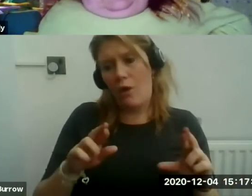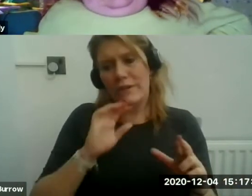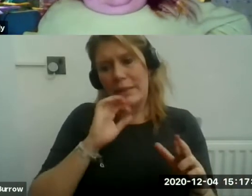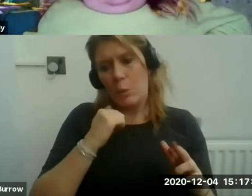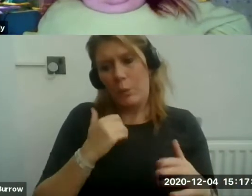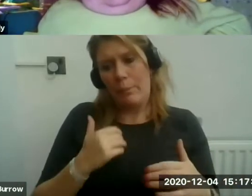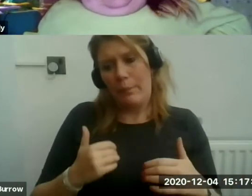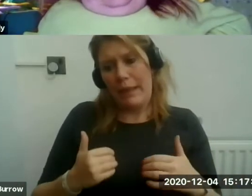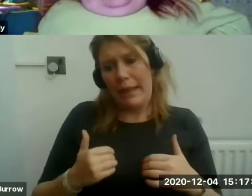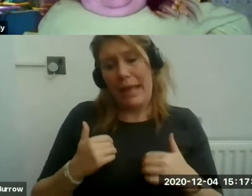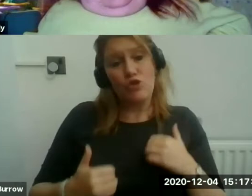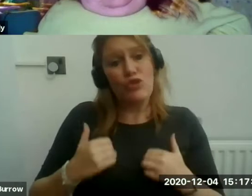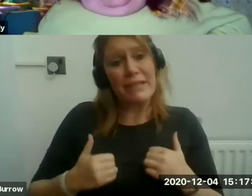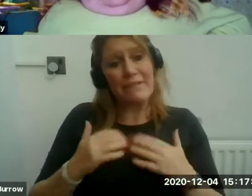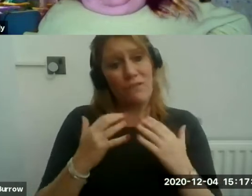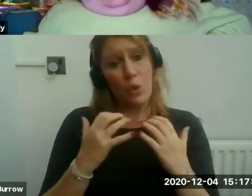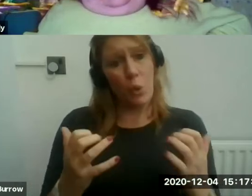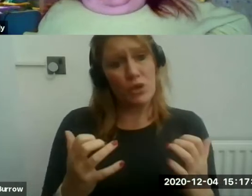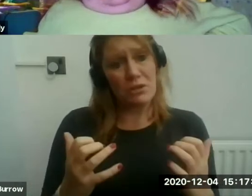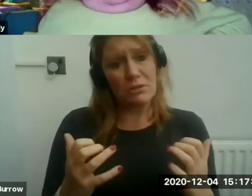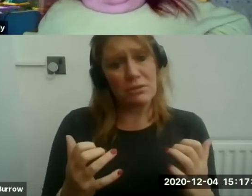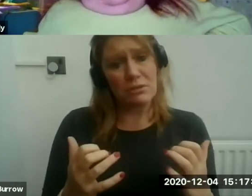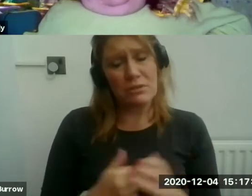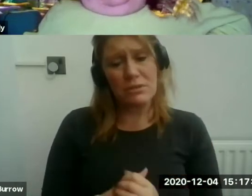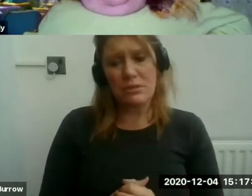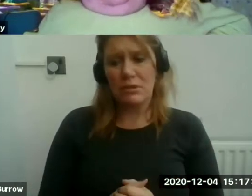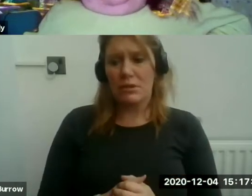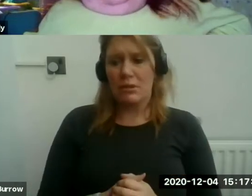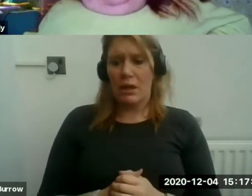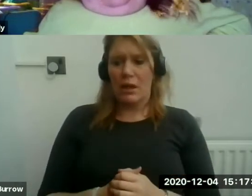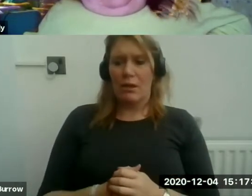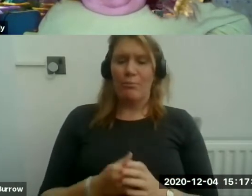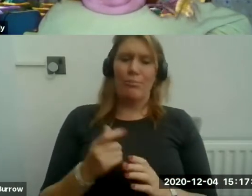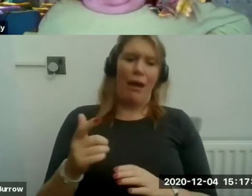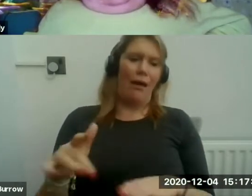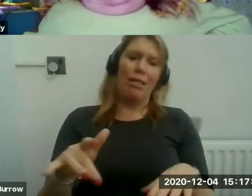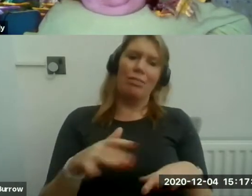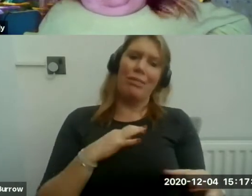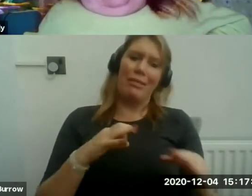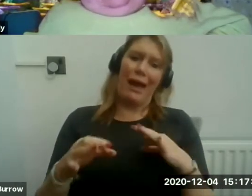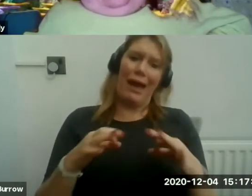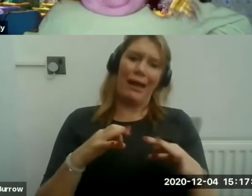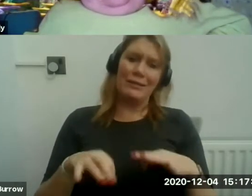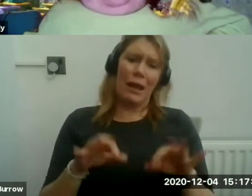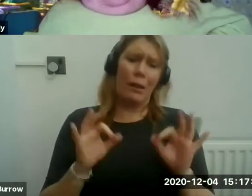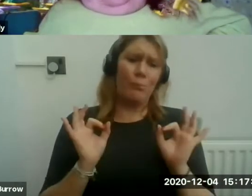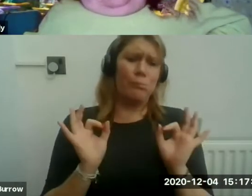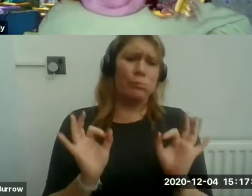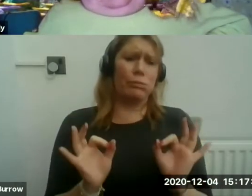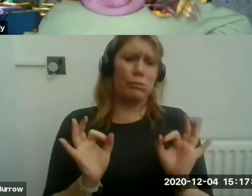audience. But the performances are so rich anyway, that there was no danger that